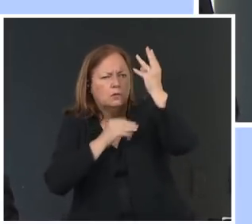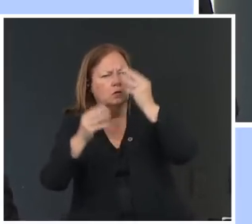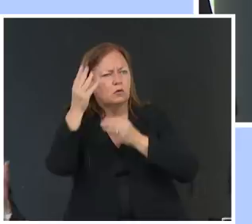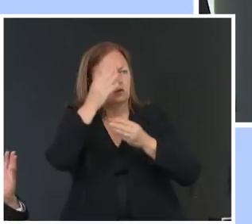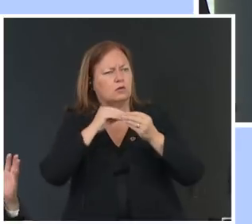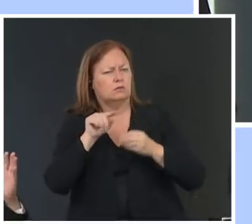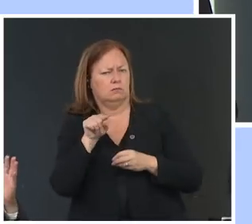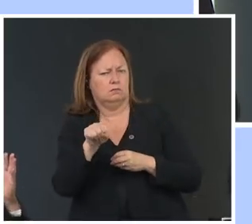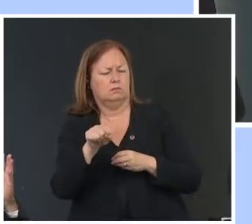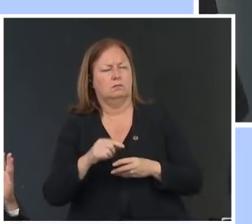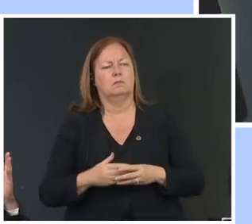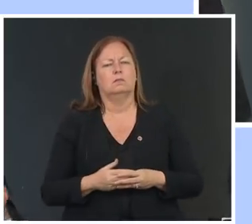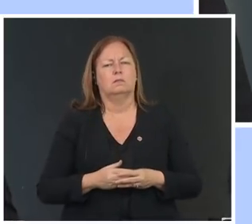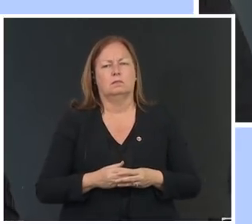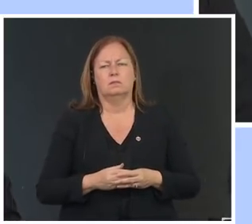surprisingly little average people learn